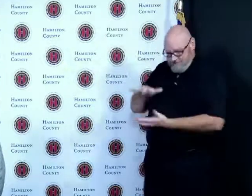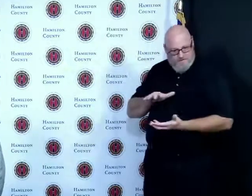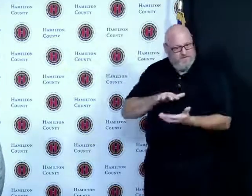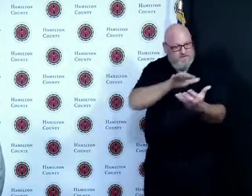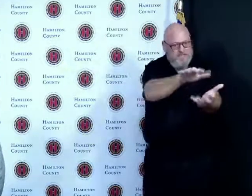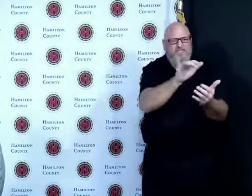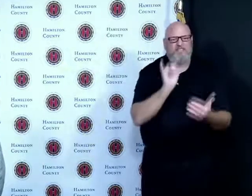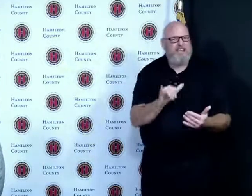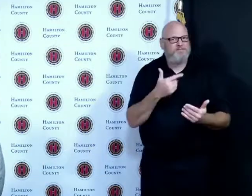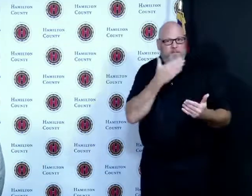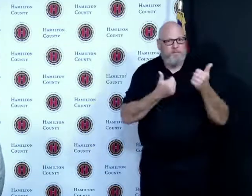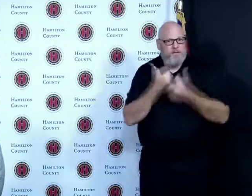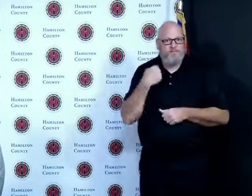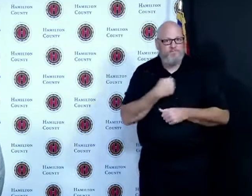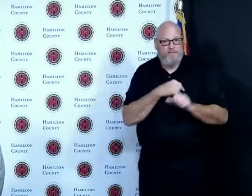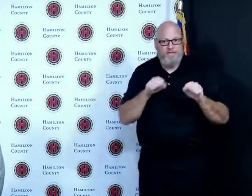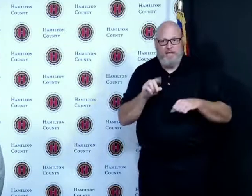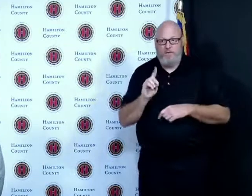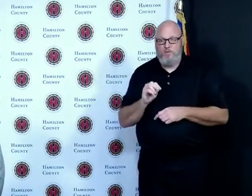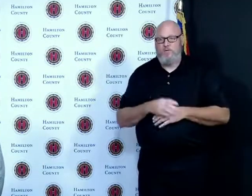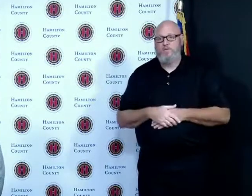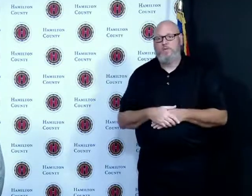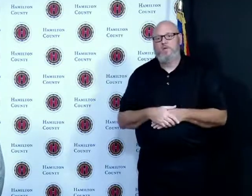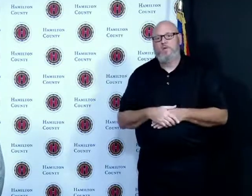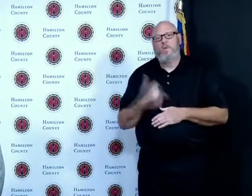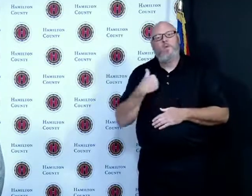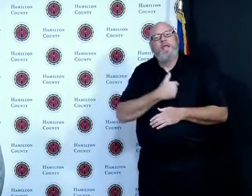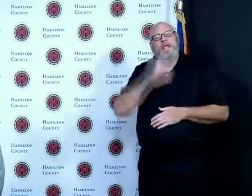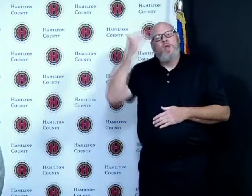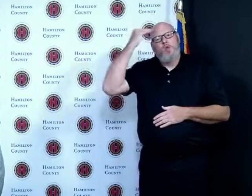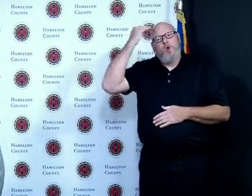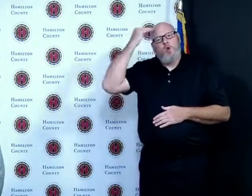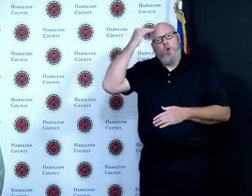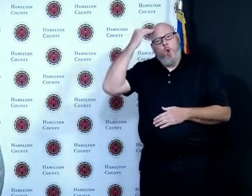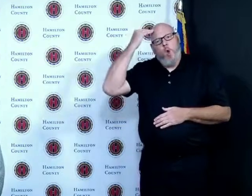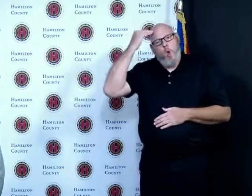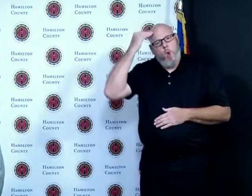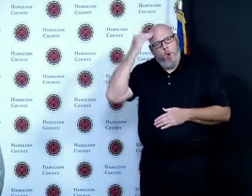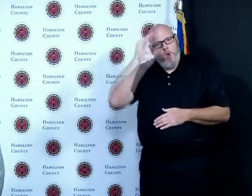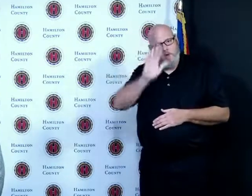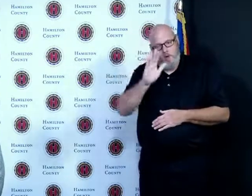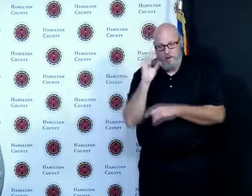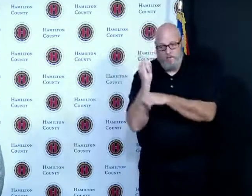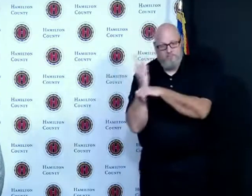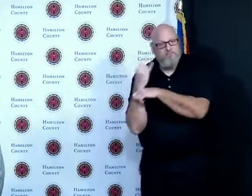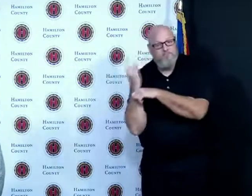but because of 211 and because of all of our incredible organizations across this community